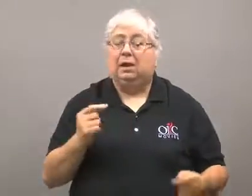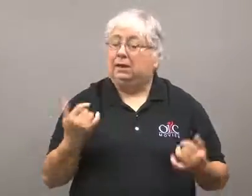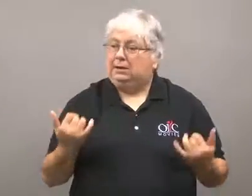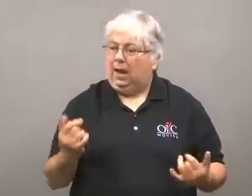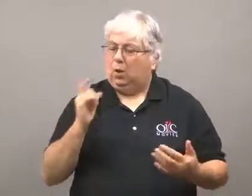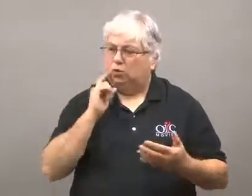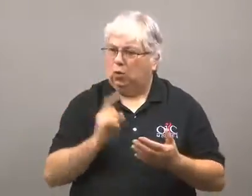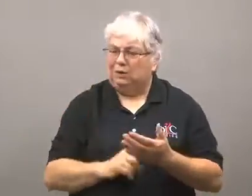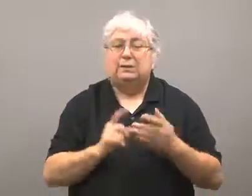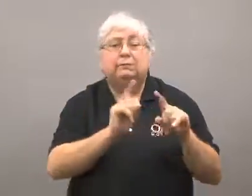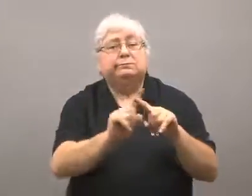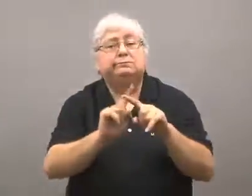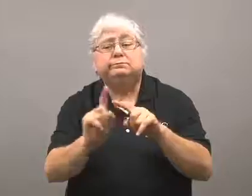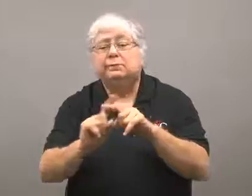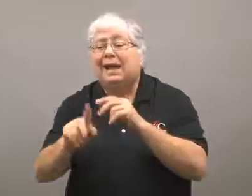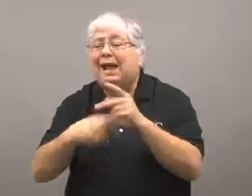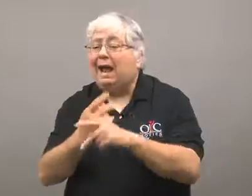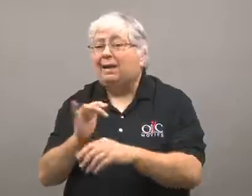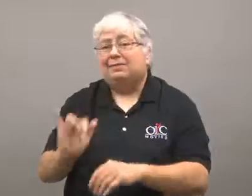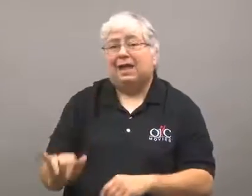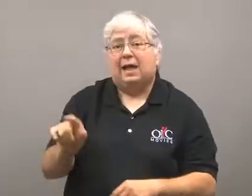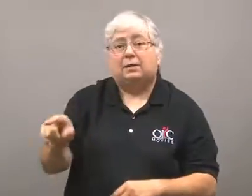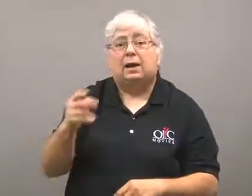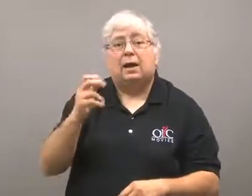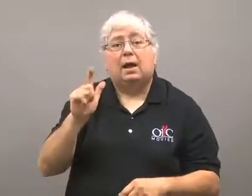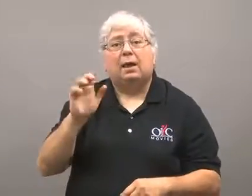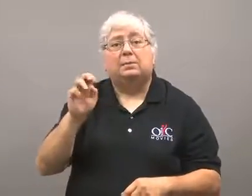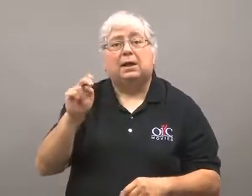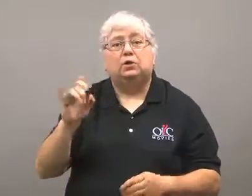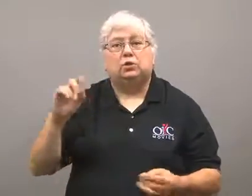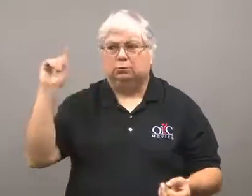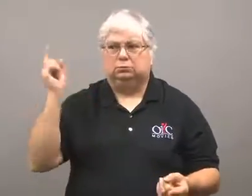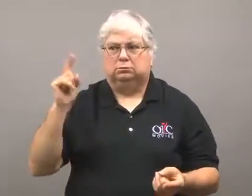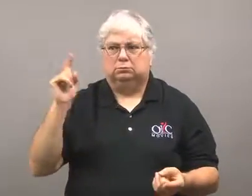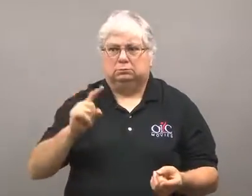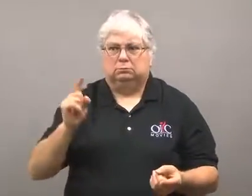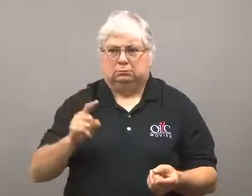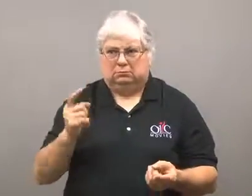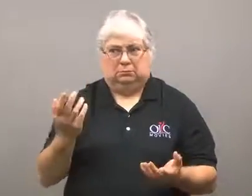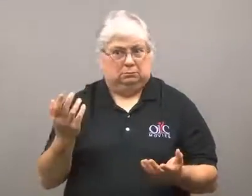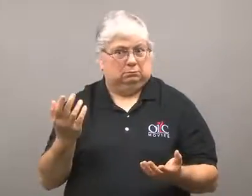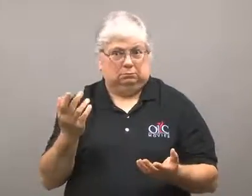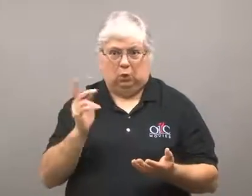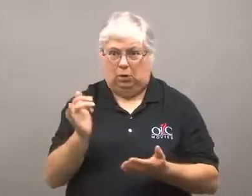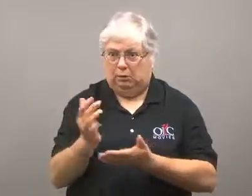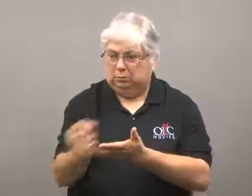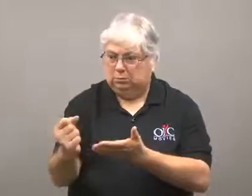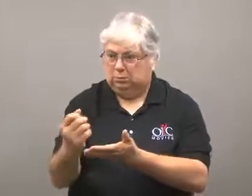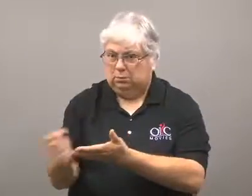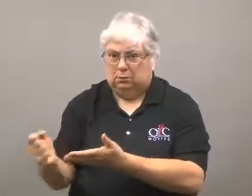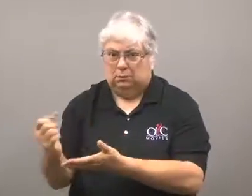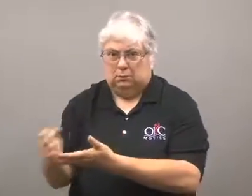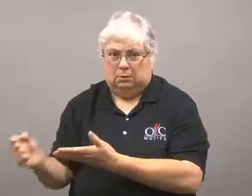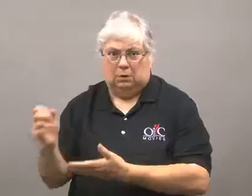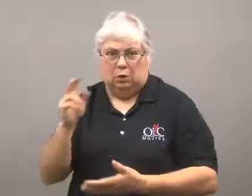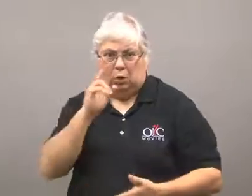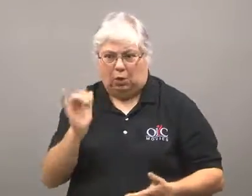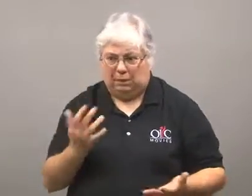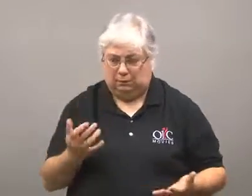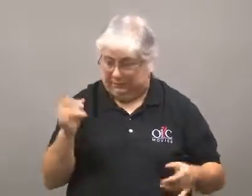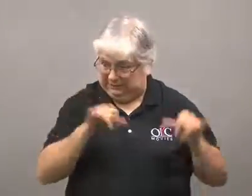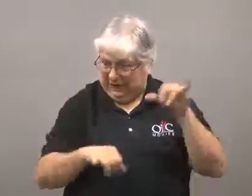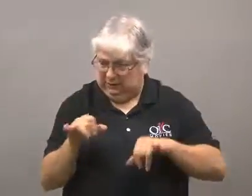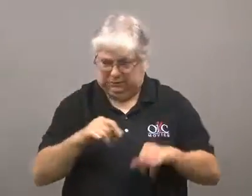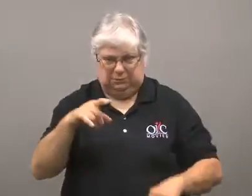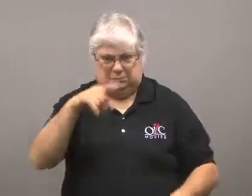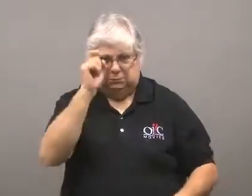The various types of Hellbenders all seem to be losing population.